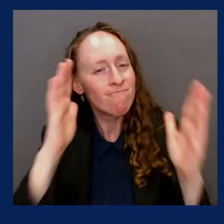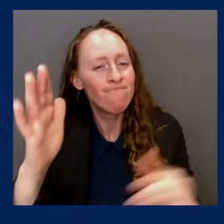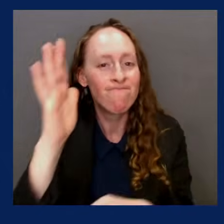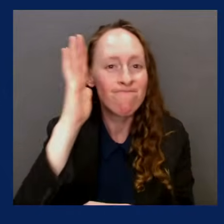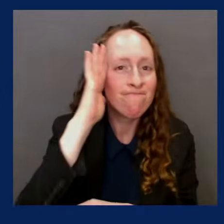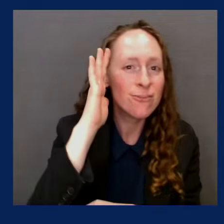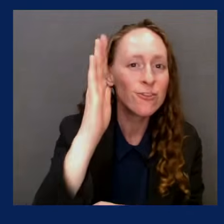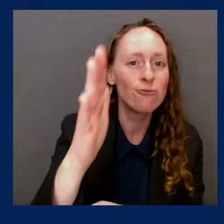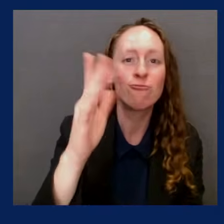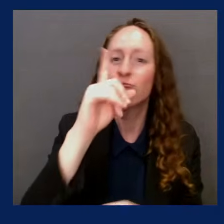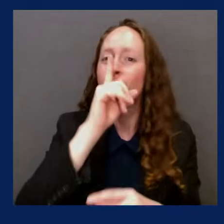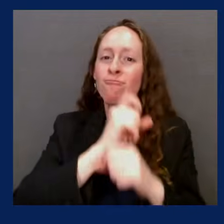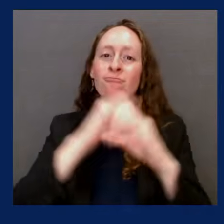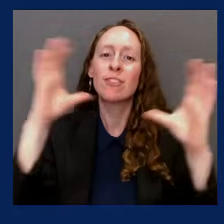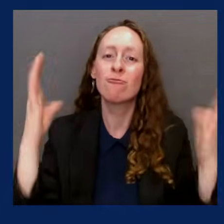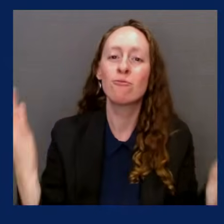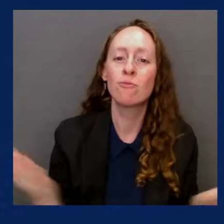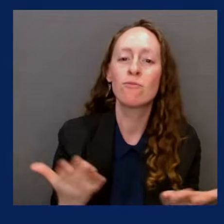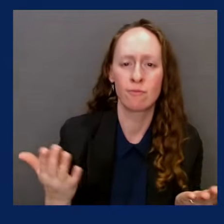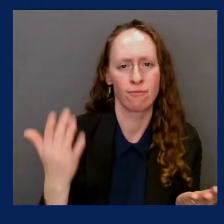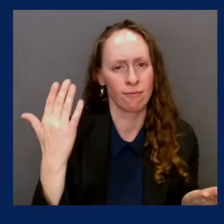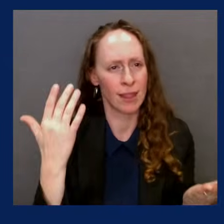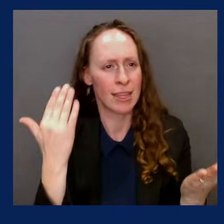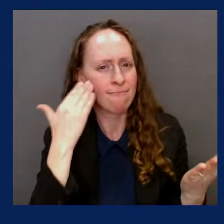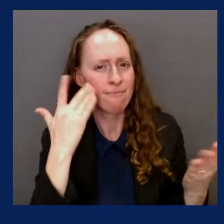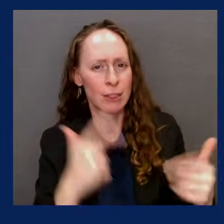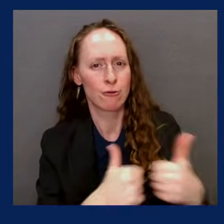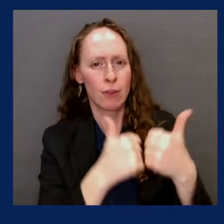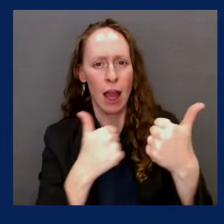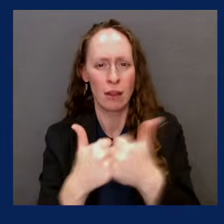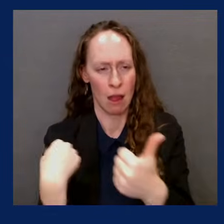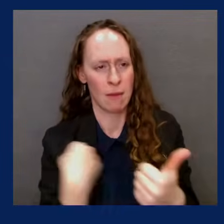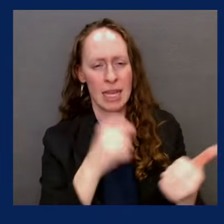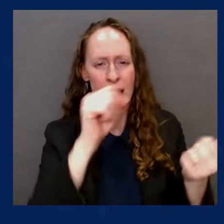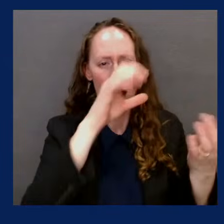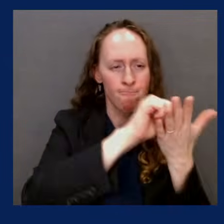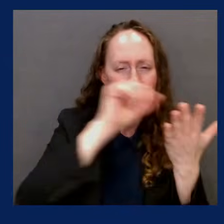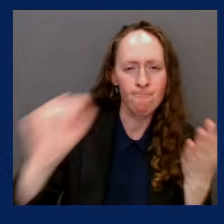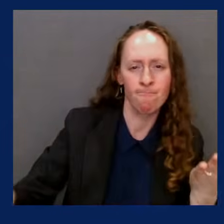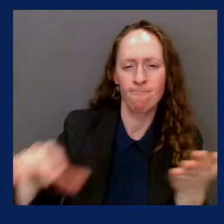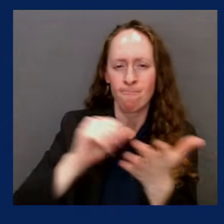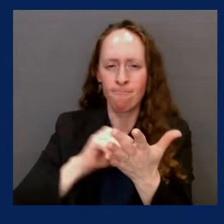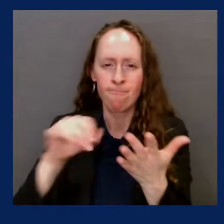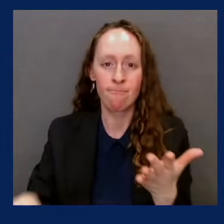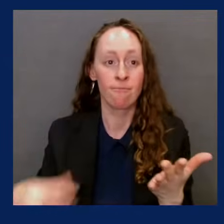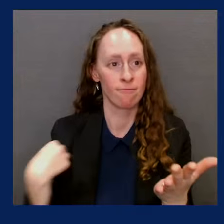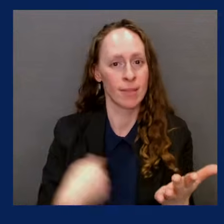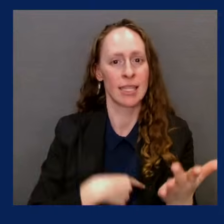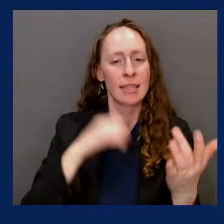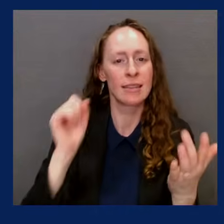to seize those opportunities which lay ahead of us. Ours is indeed an alliance